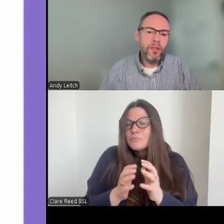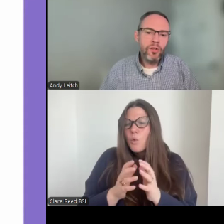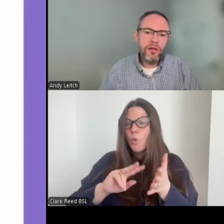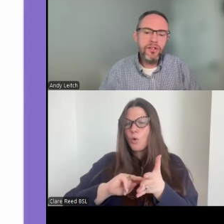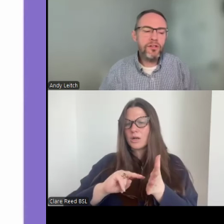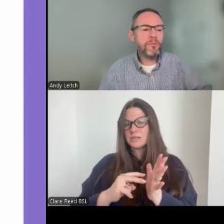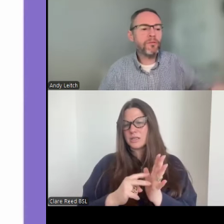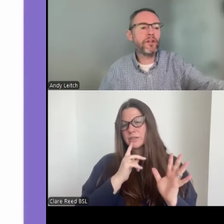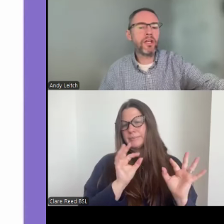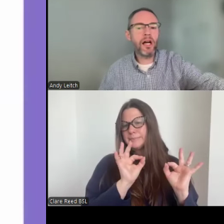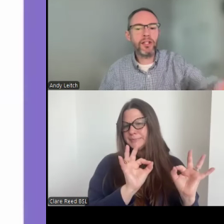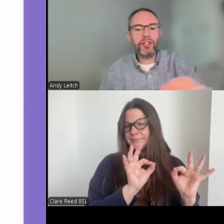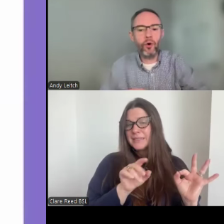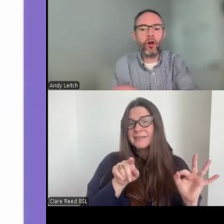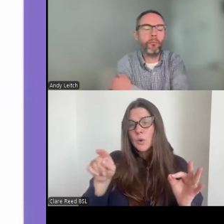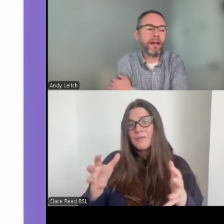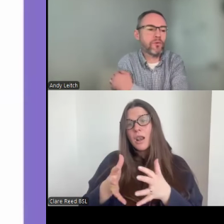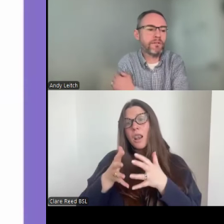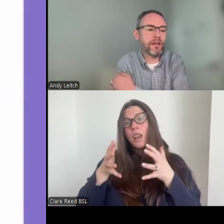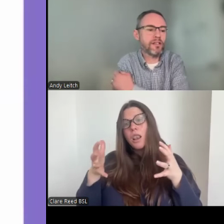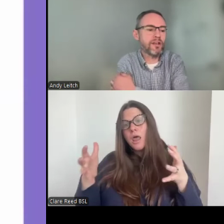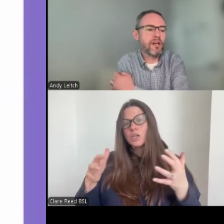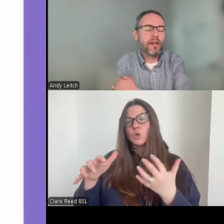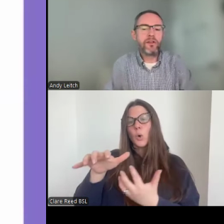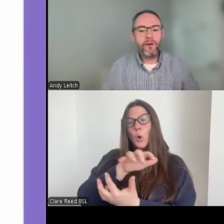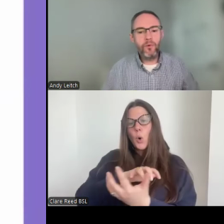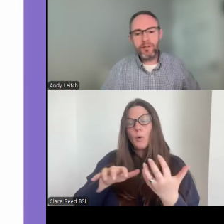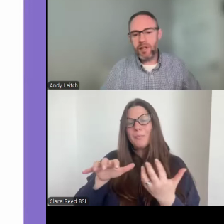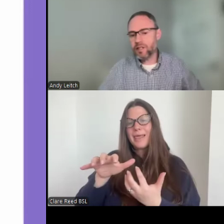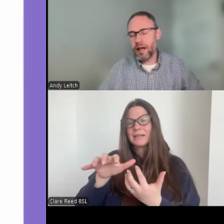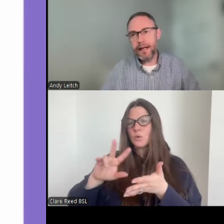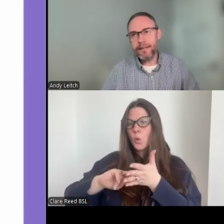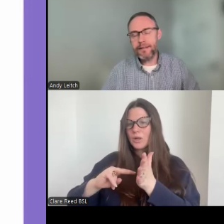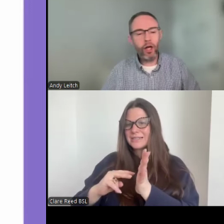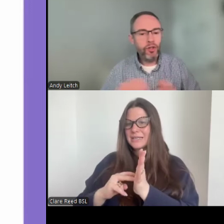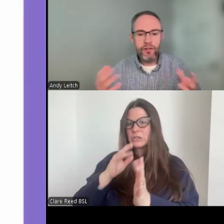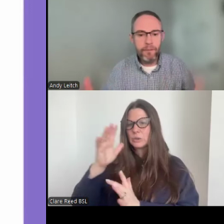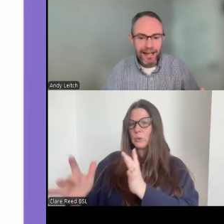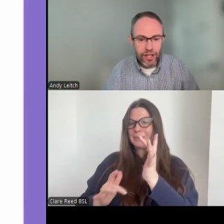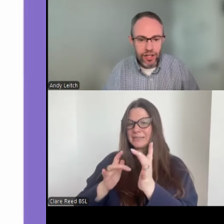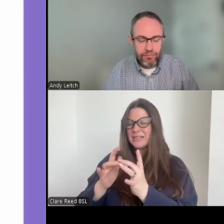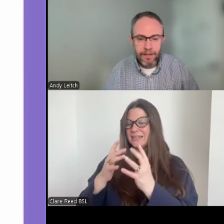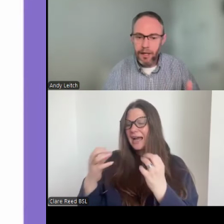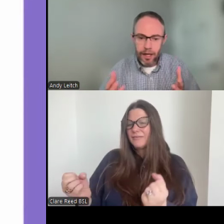not so suitable for large or complex websites. If your website has hundreds of pages,